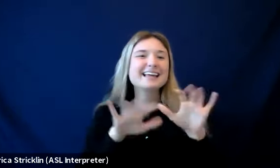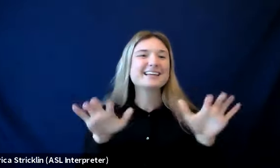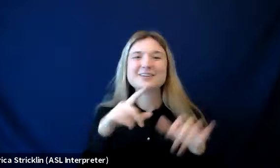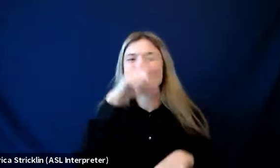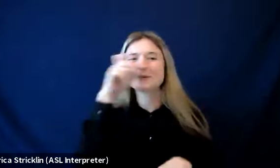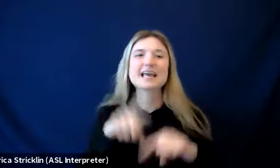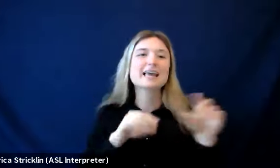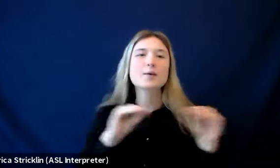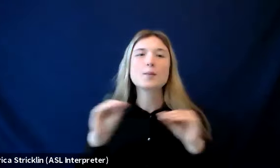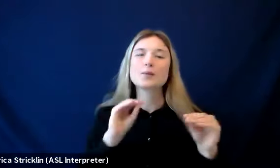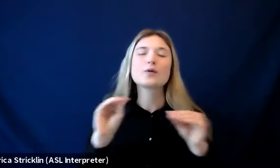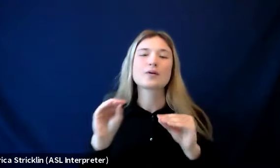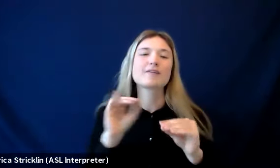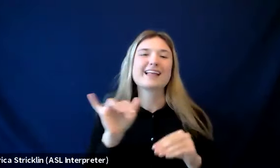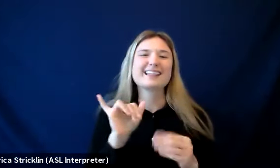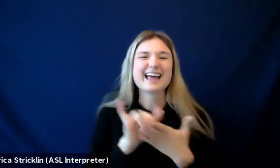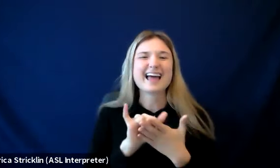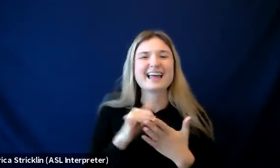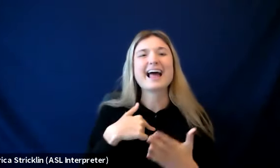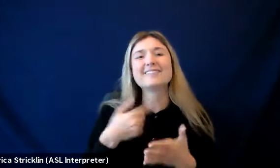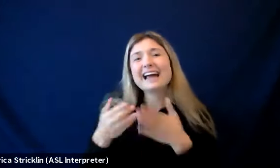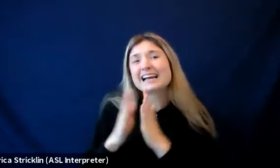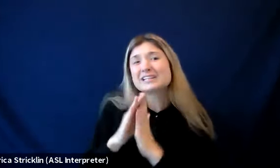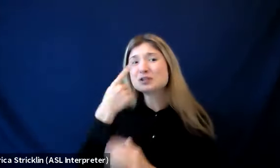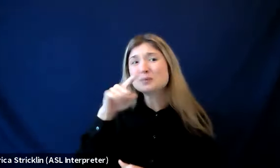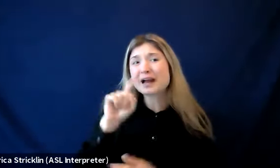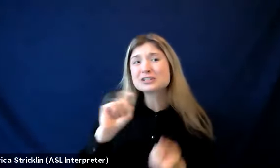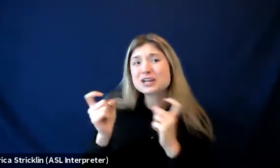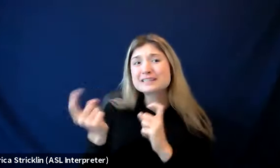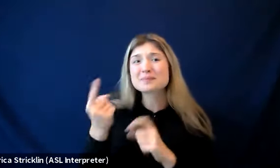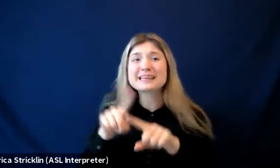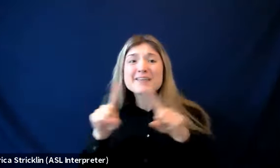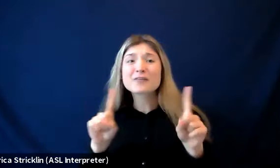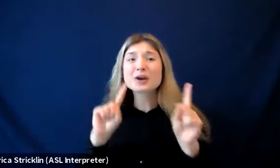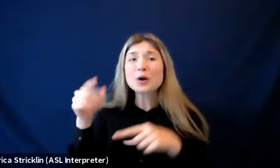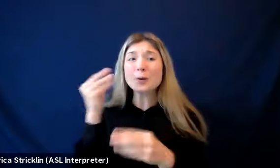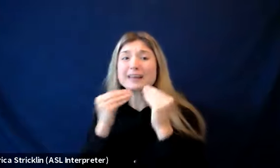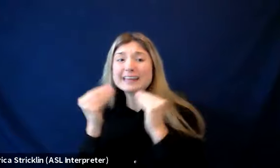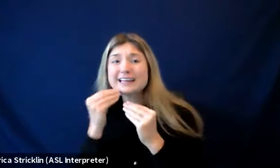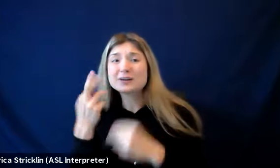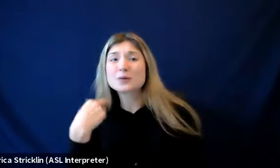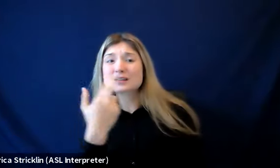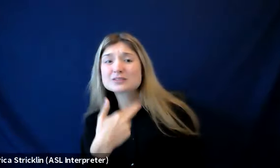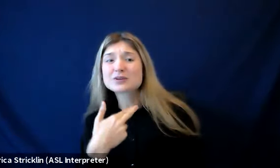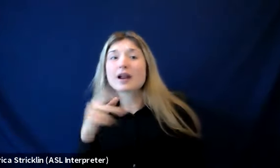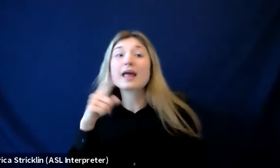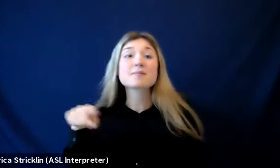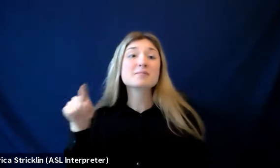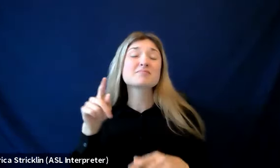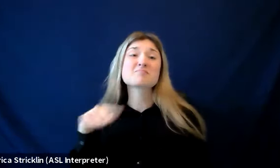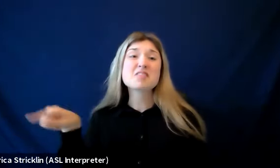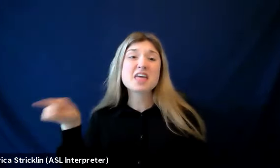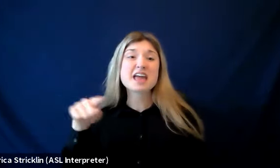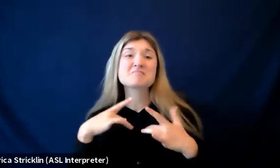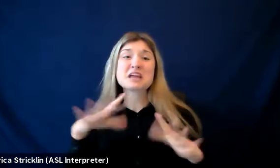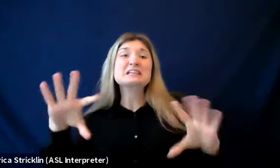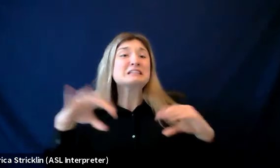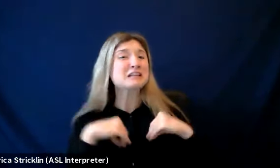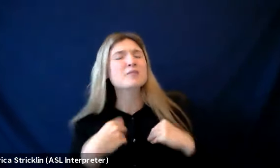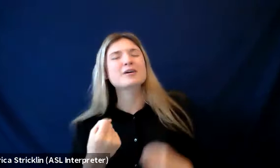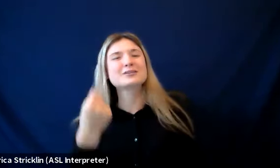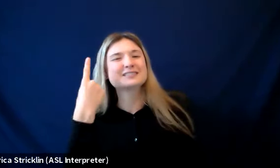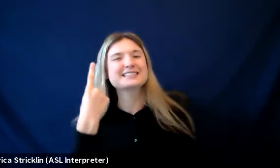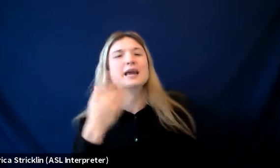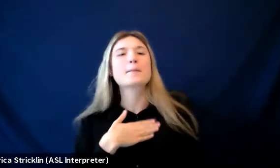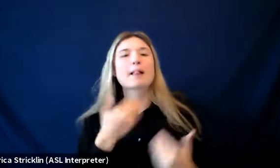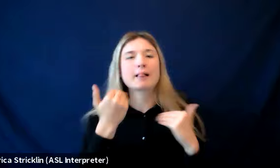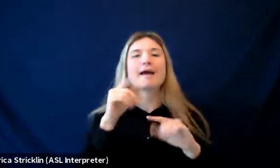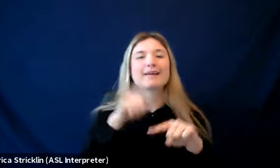So I had to just kind of tell them like can we do something different. Can we just go to the restaurant and there's so accepting of that they understand that I can't do completely everything everyone else can.